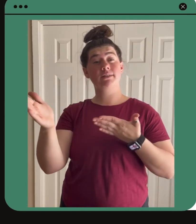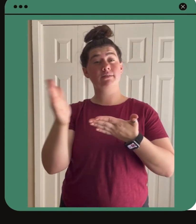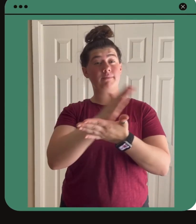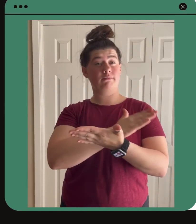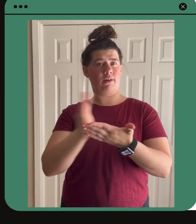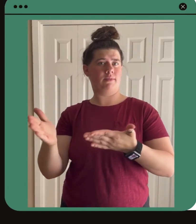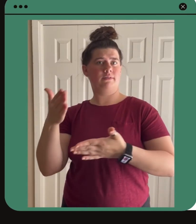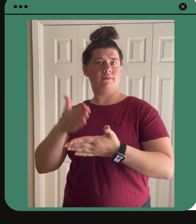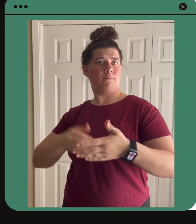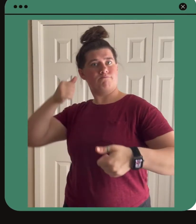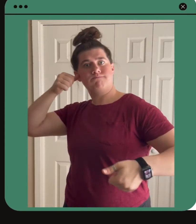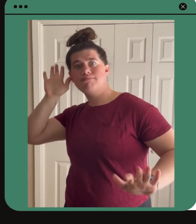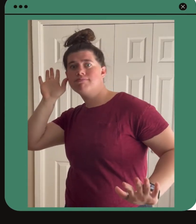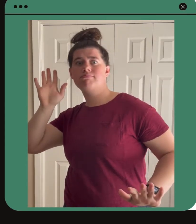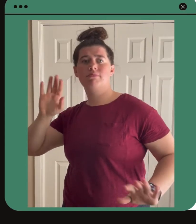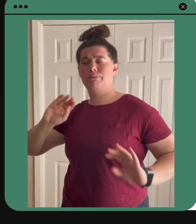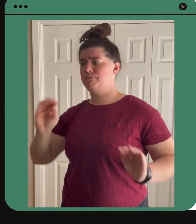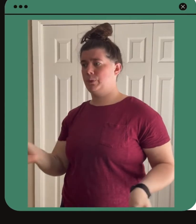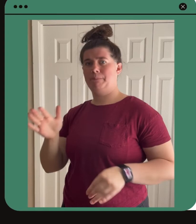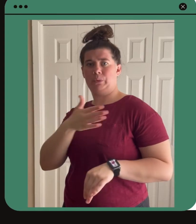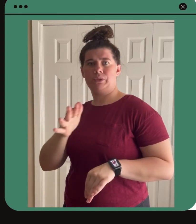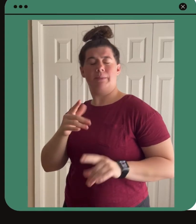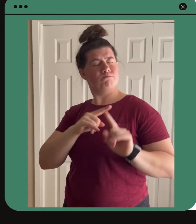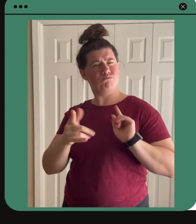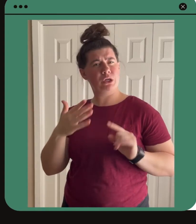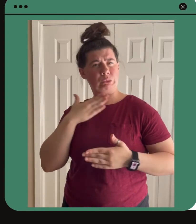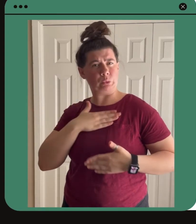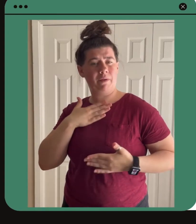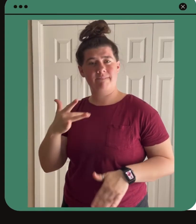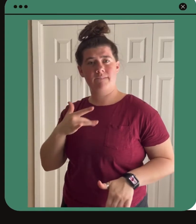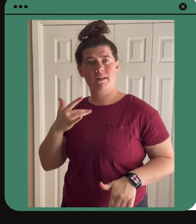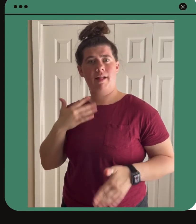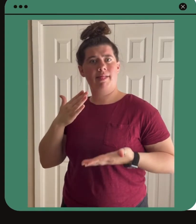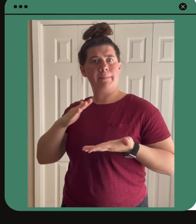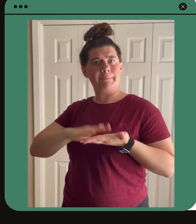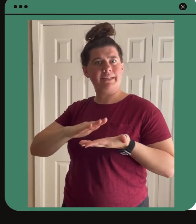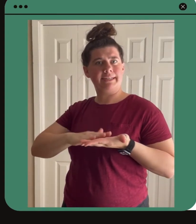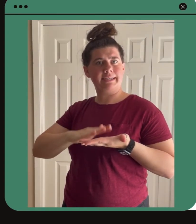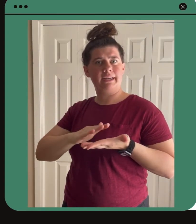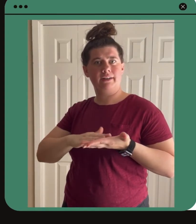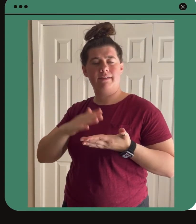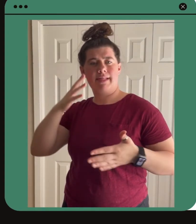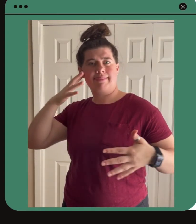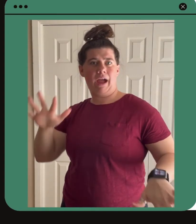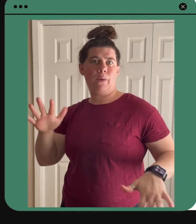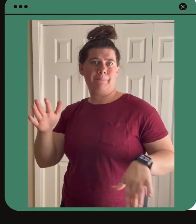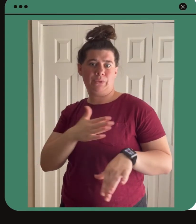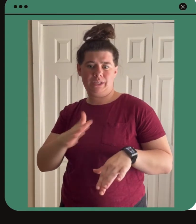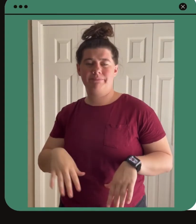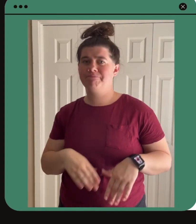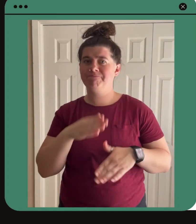Really deafness itself is at Spectrum, even profoundly deaf people can't hear the words, but they enjoy feeling the Beat of the Music.